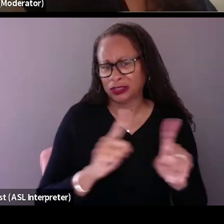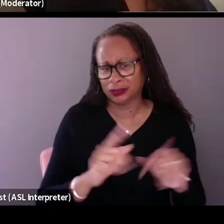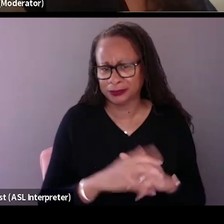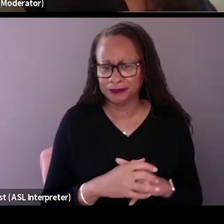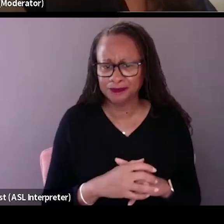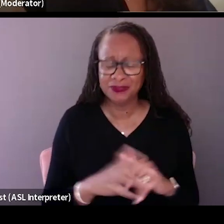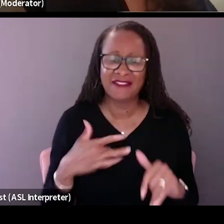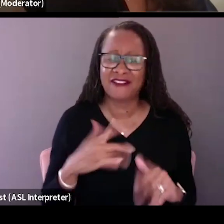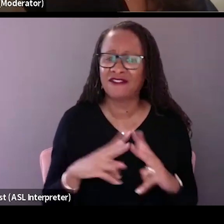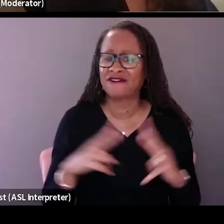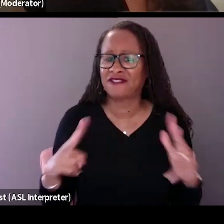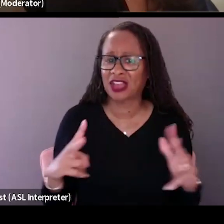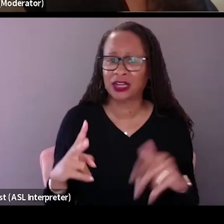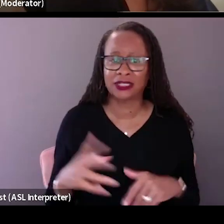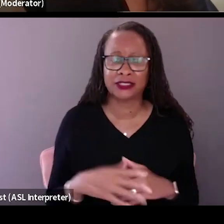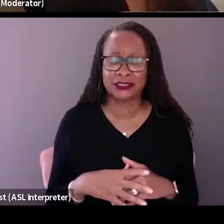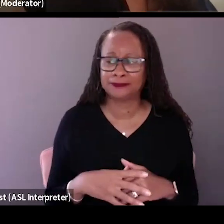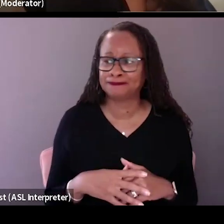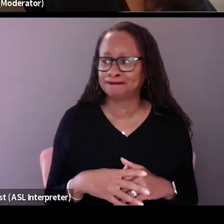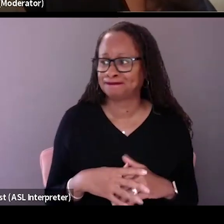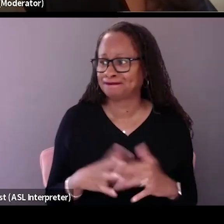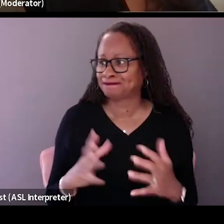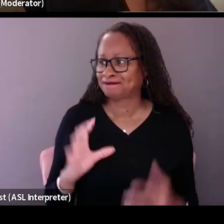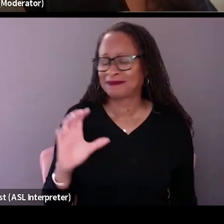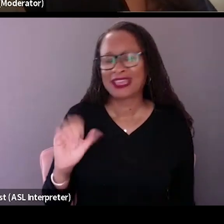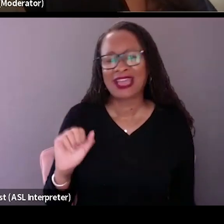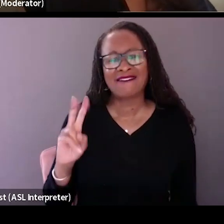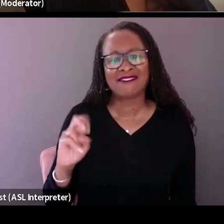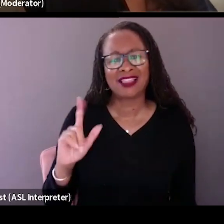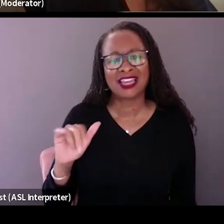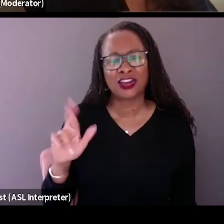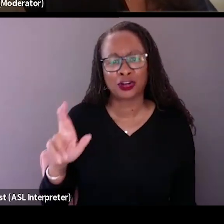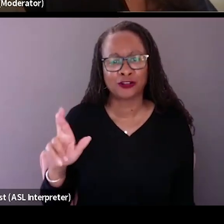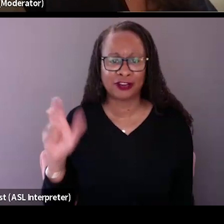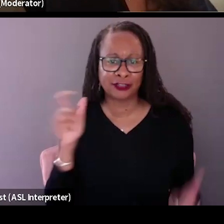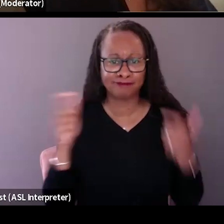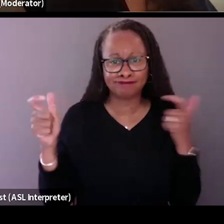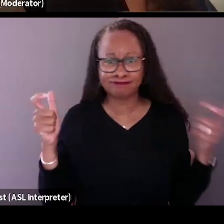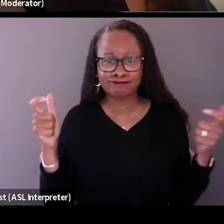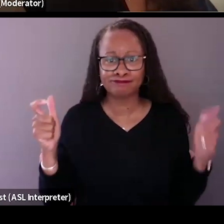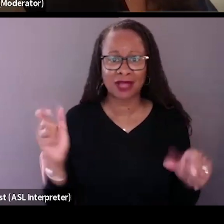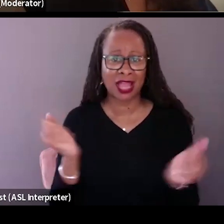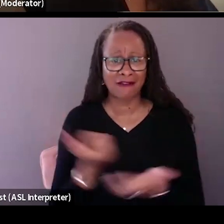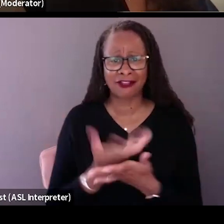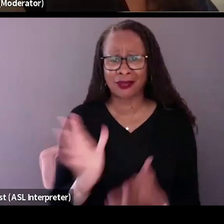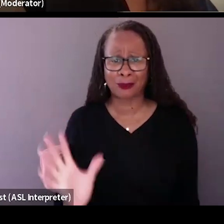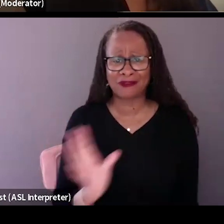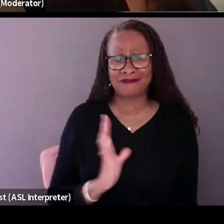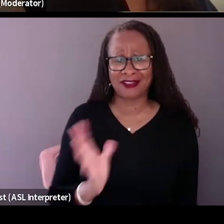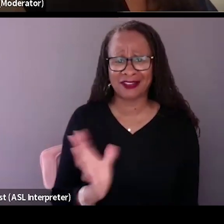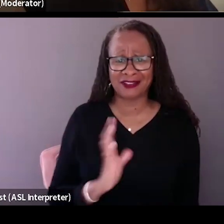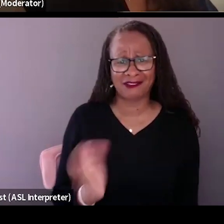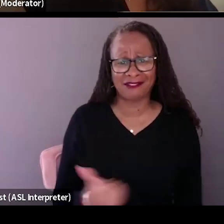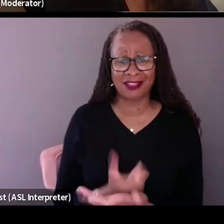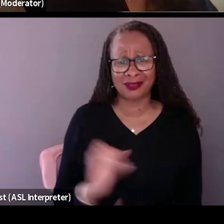he felt very cavalier and kind of like everything's gonna be okay, I got this feeling